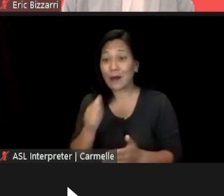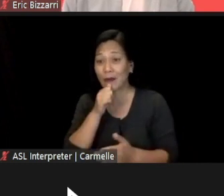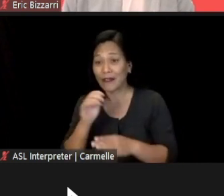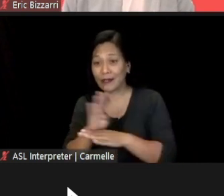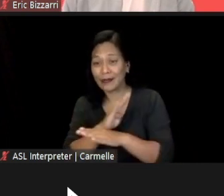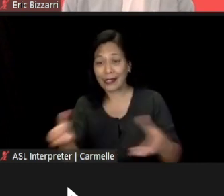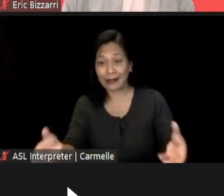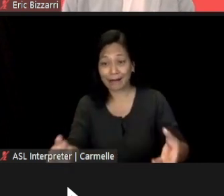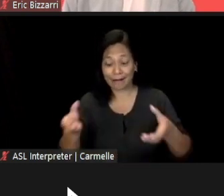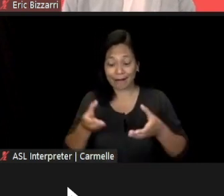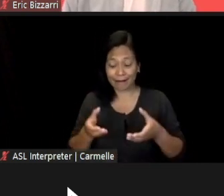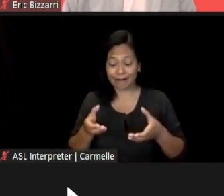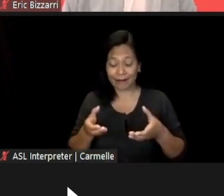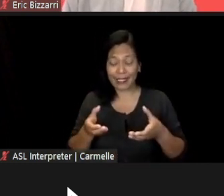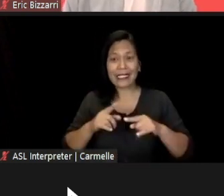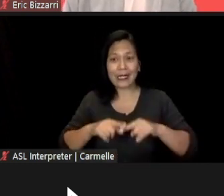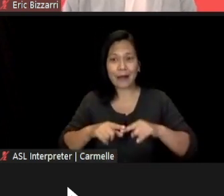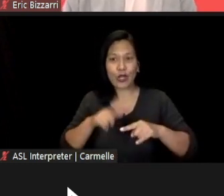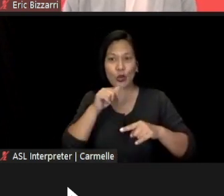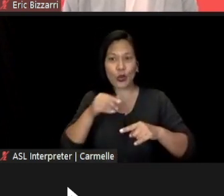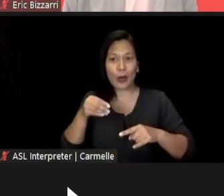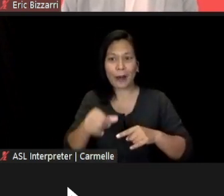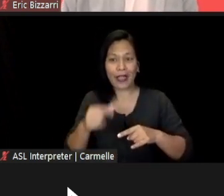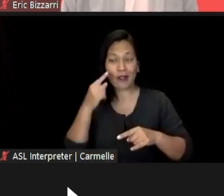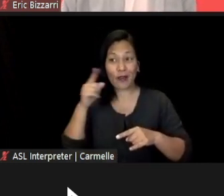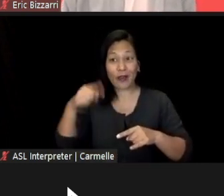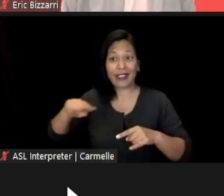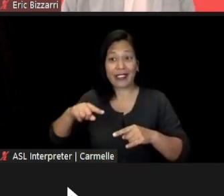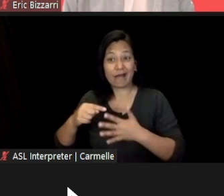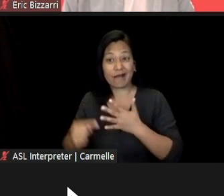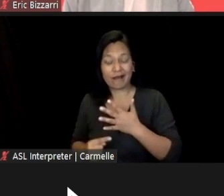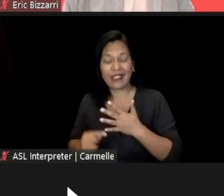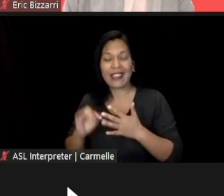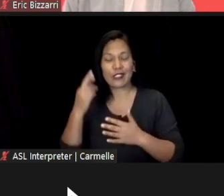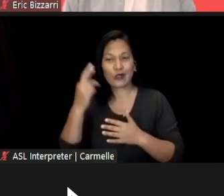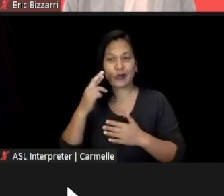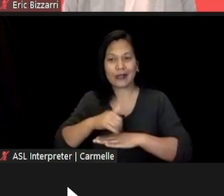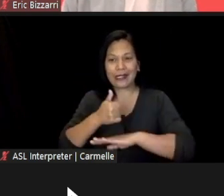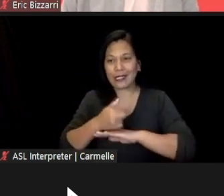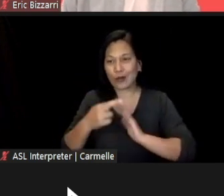And dependent on who's paying our bills, that's usually why a rule is crafted a certain way.